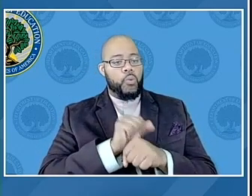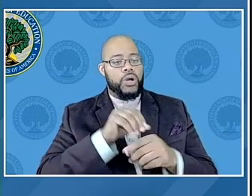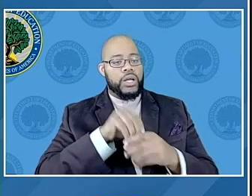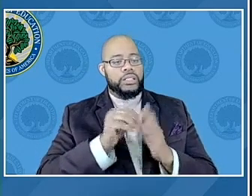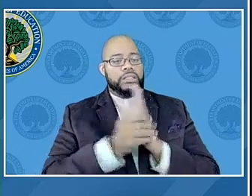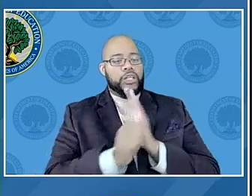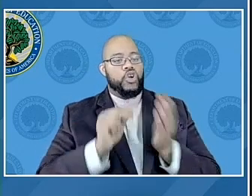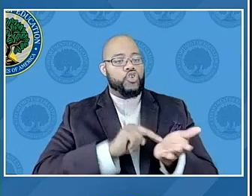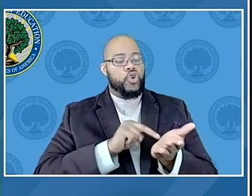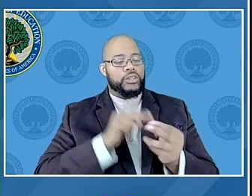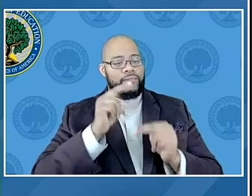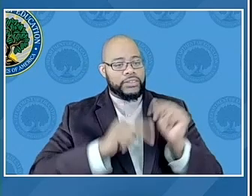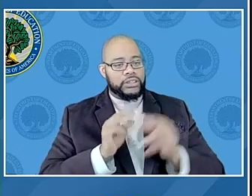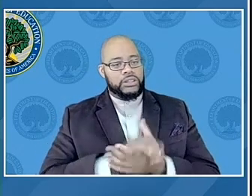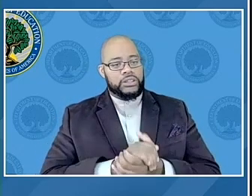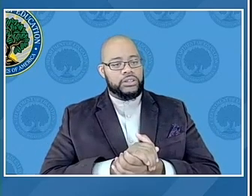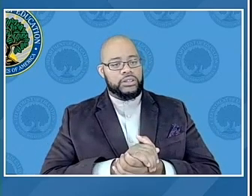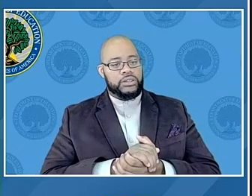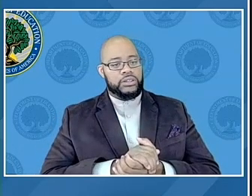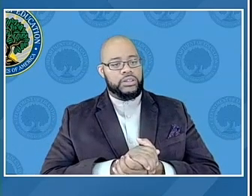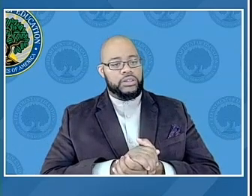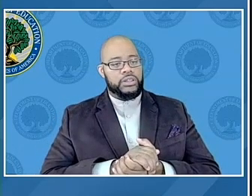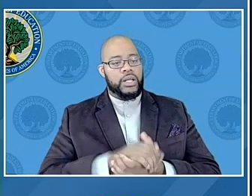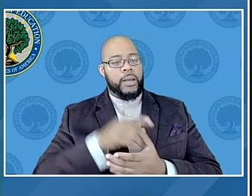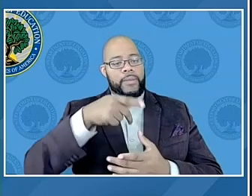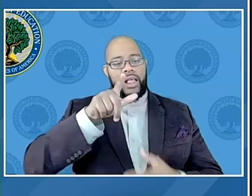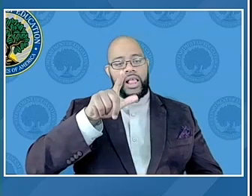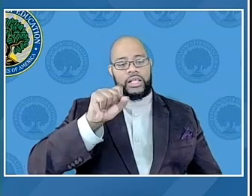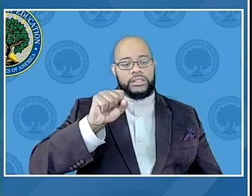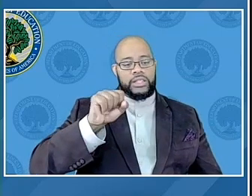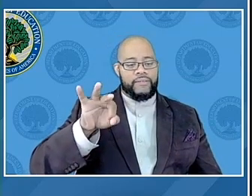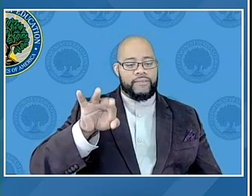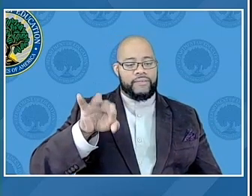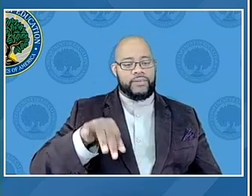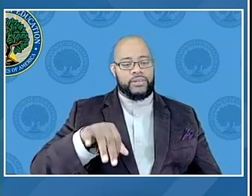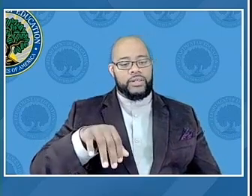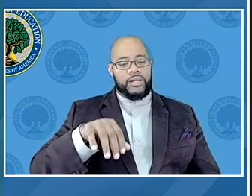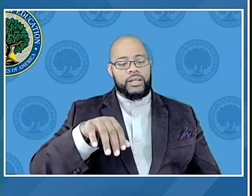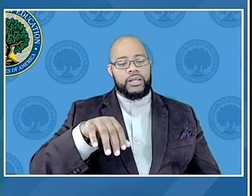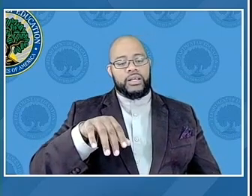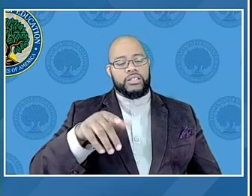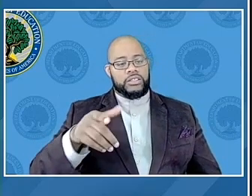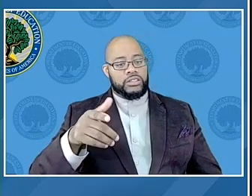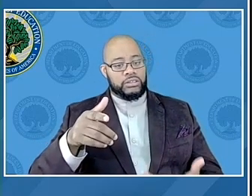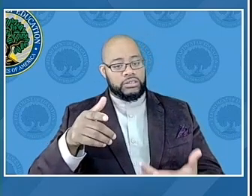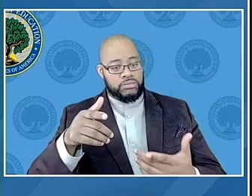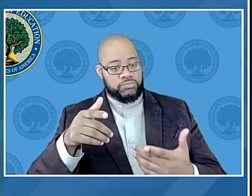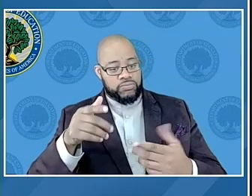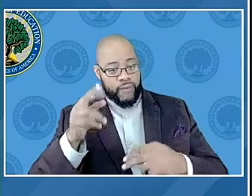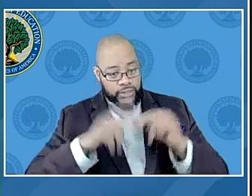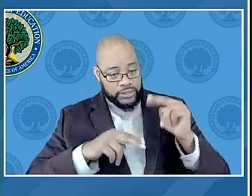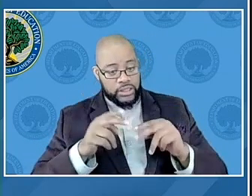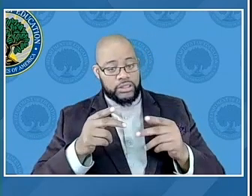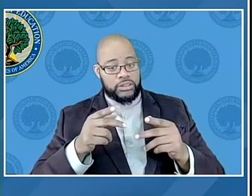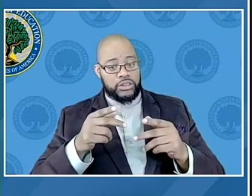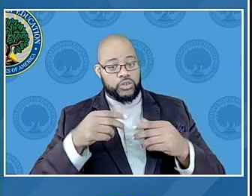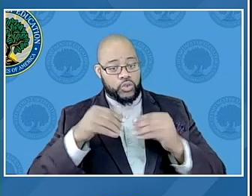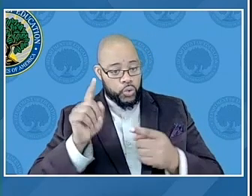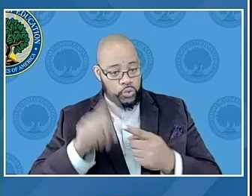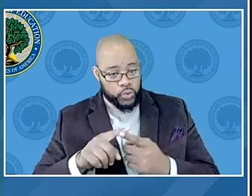facility was PSLF eligible. The facility was sold to a for-profit entity. And then they were no longer